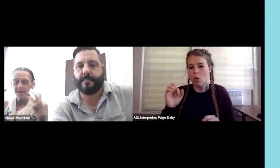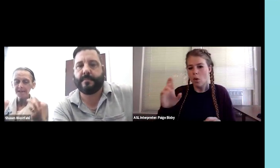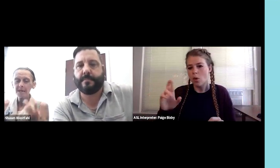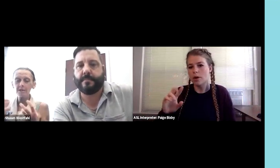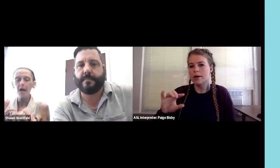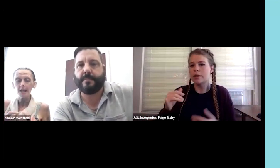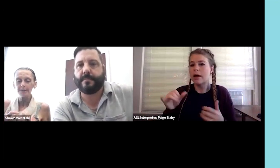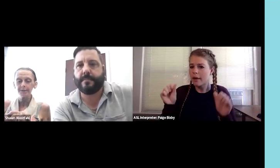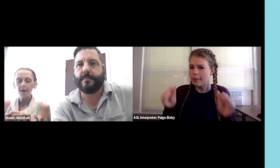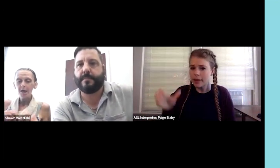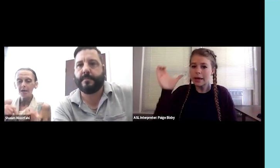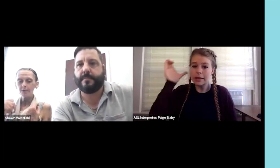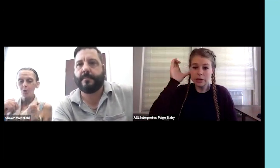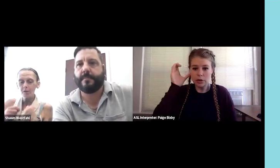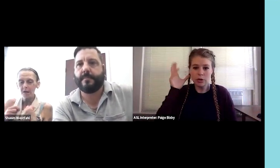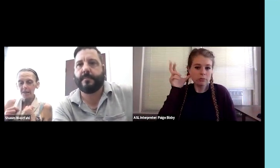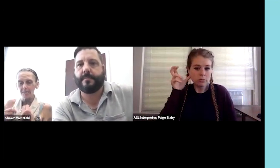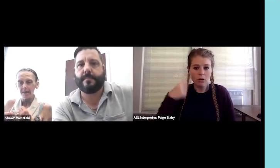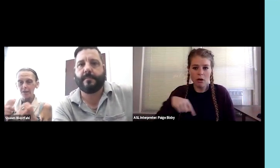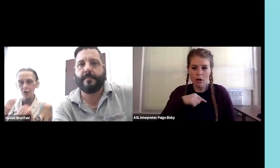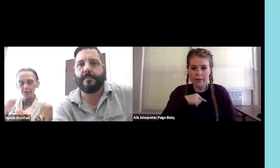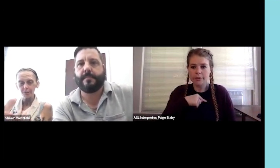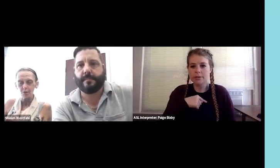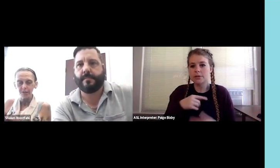they can hear us even though they may look as though